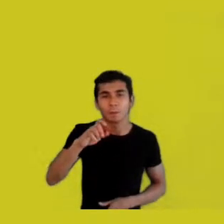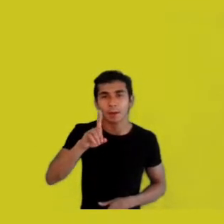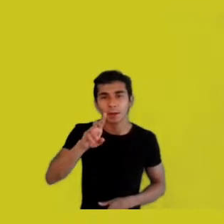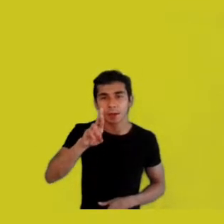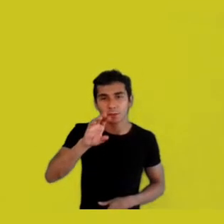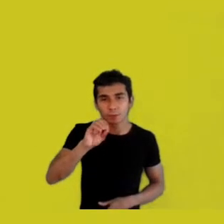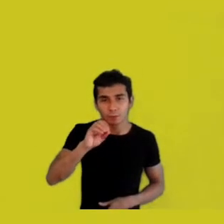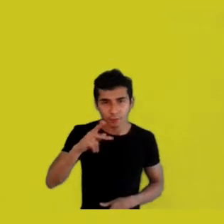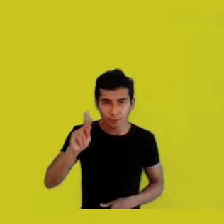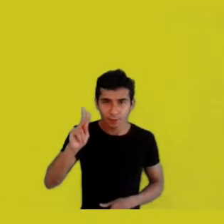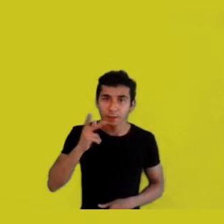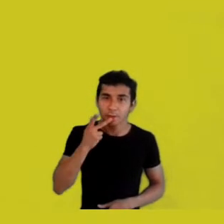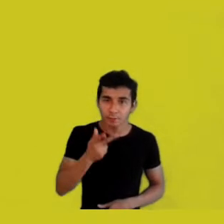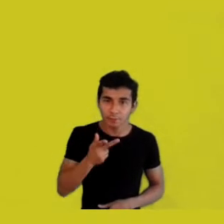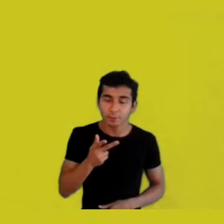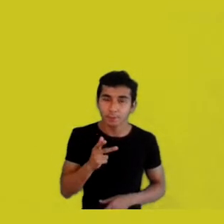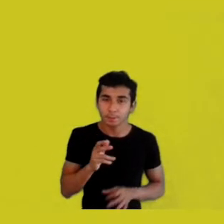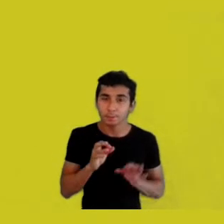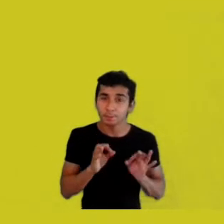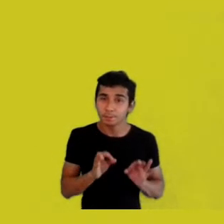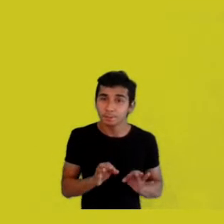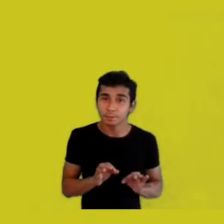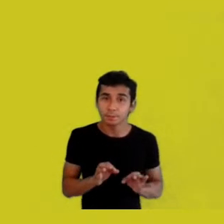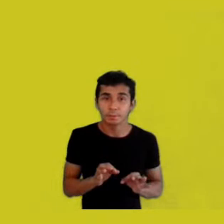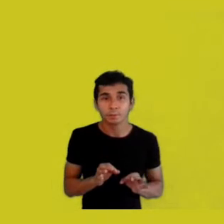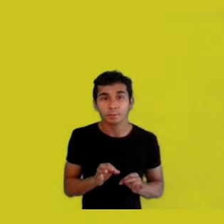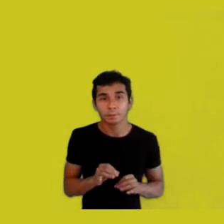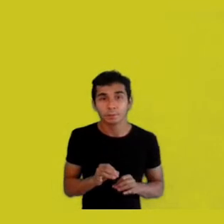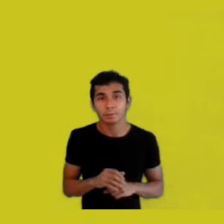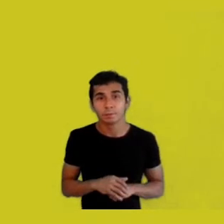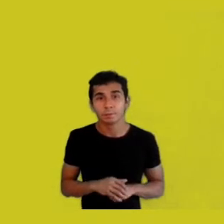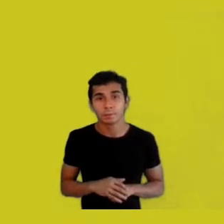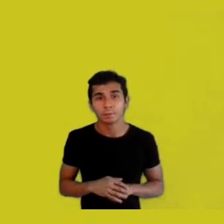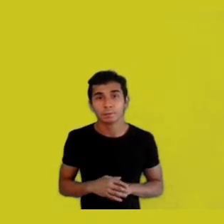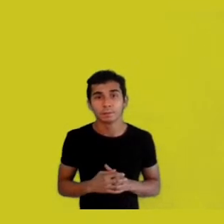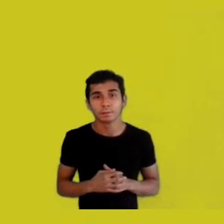Do they go to the theater or to another kind of regulation